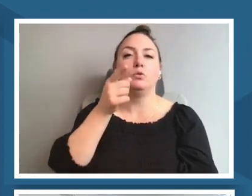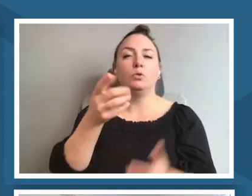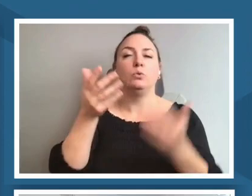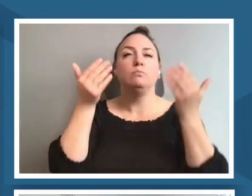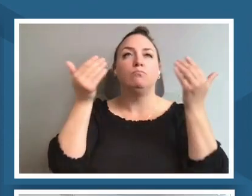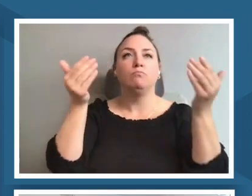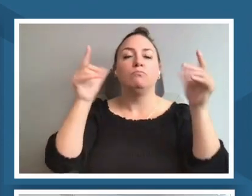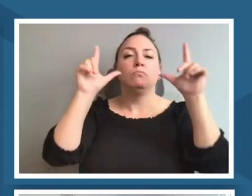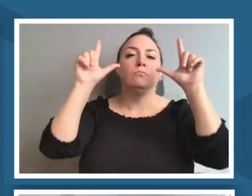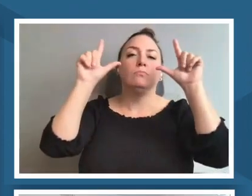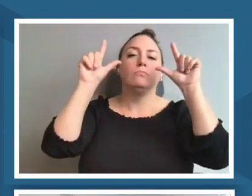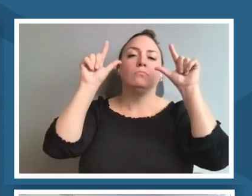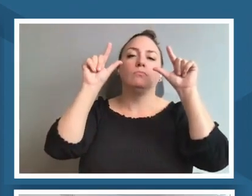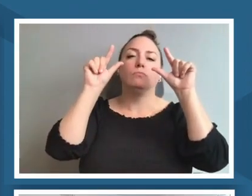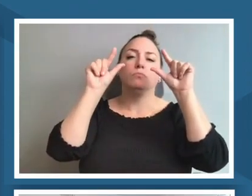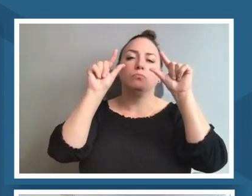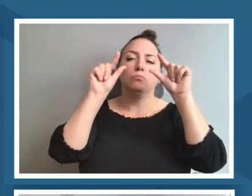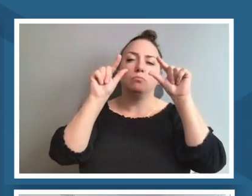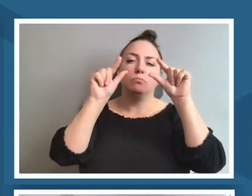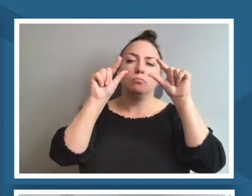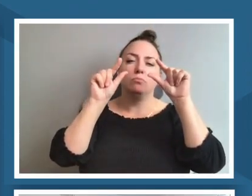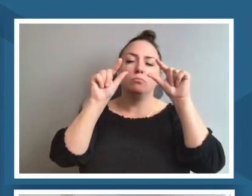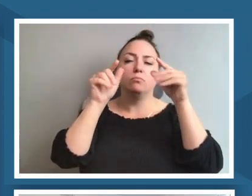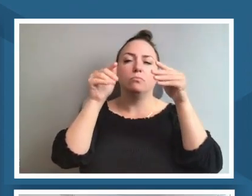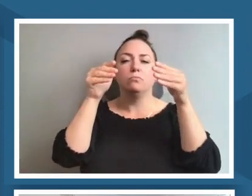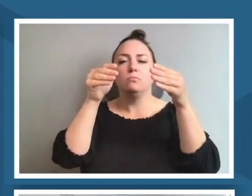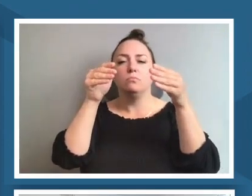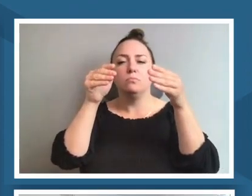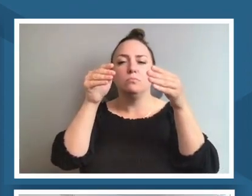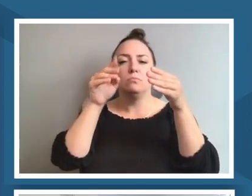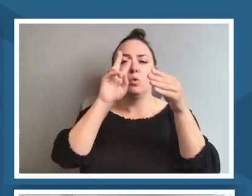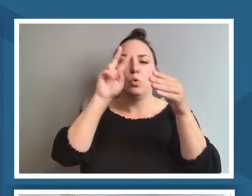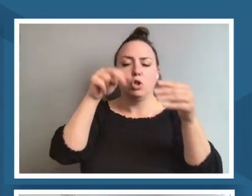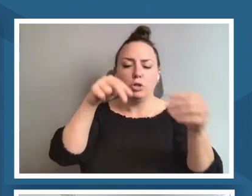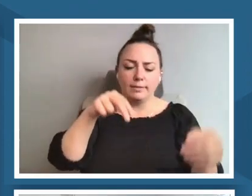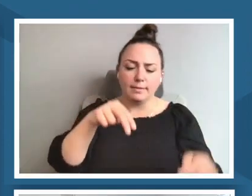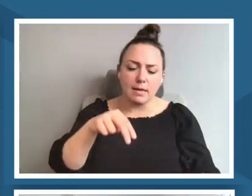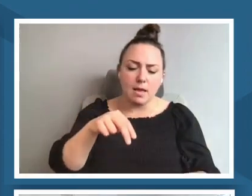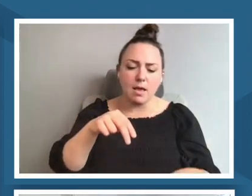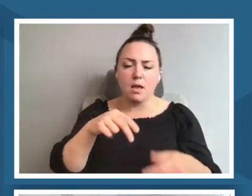your focus or look down at the floor